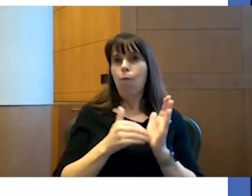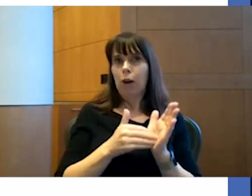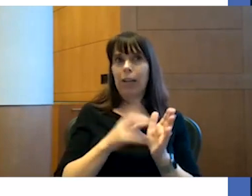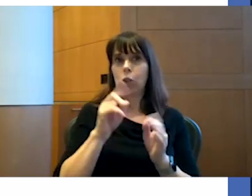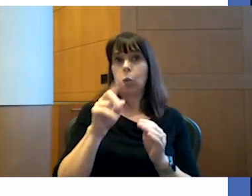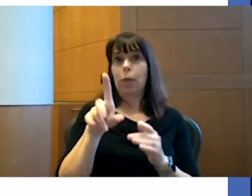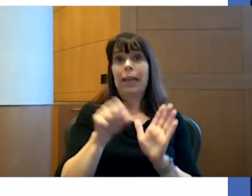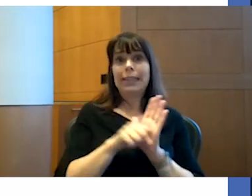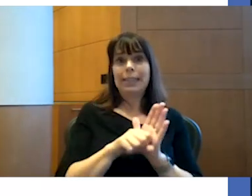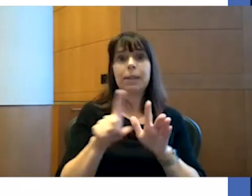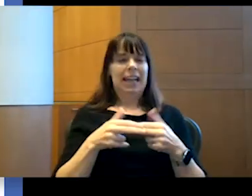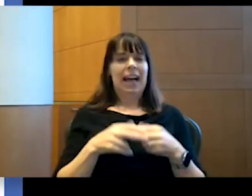If you look at